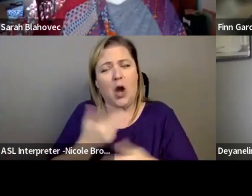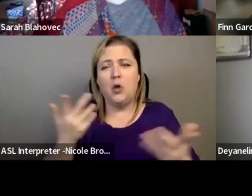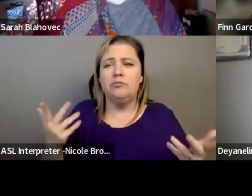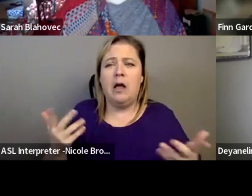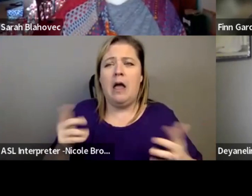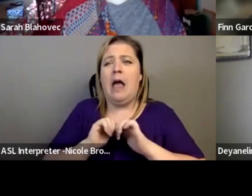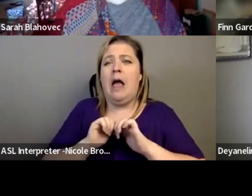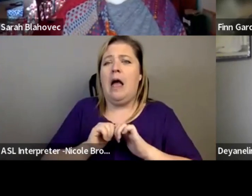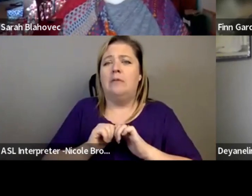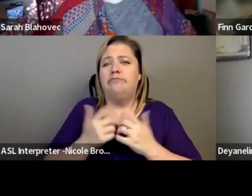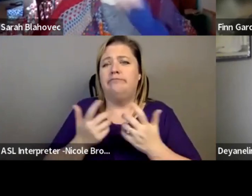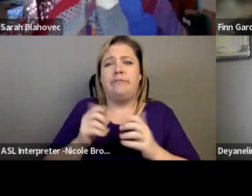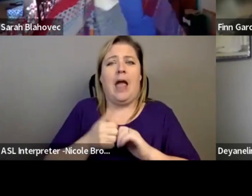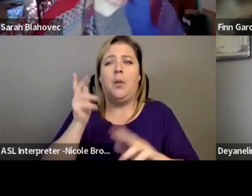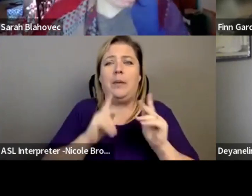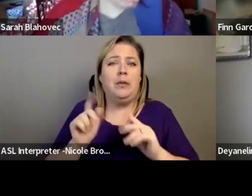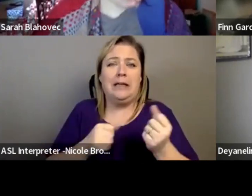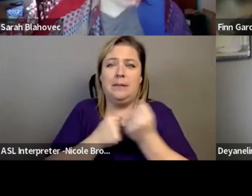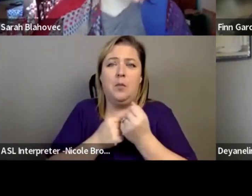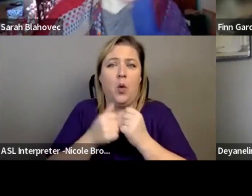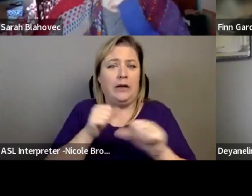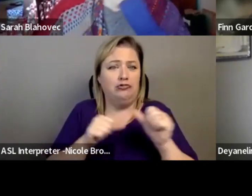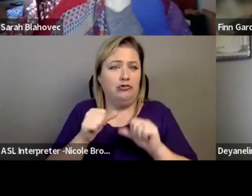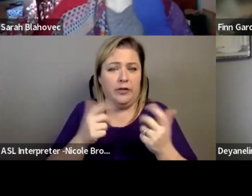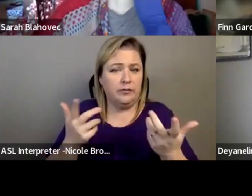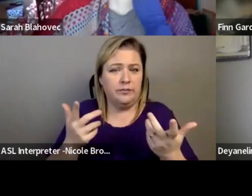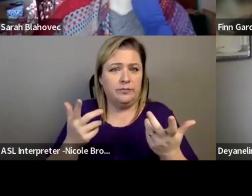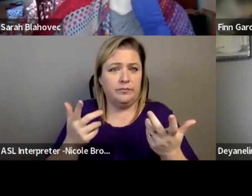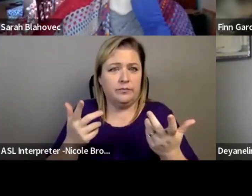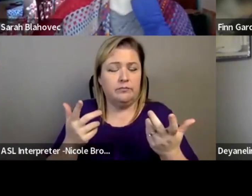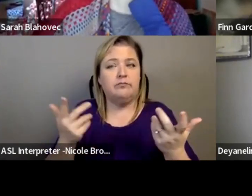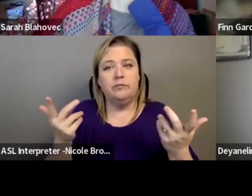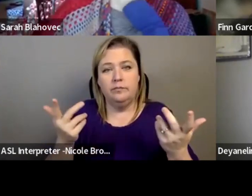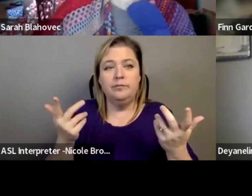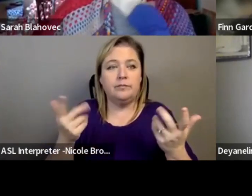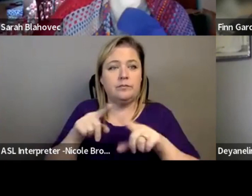people can support one another. were relying more on peer